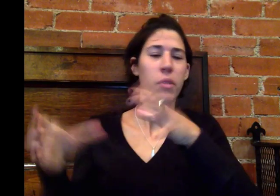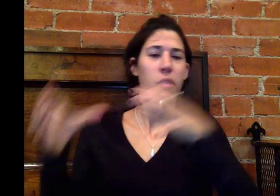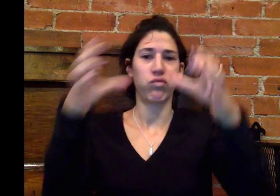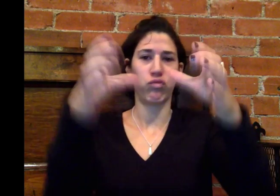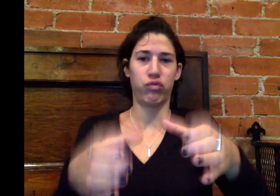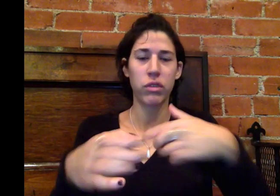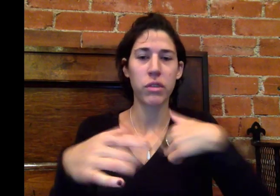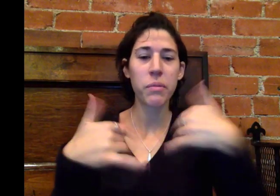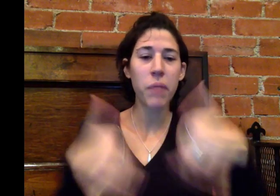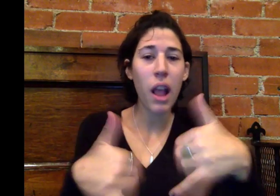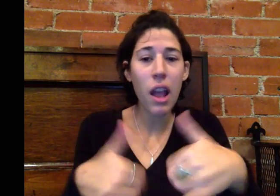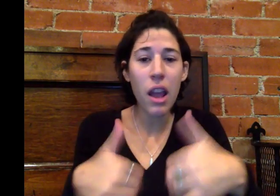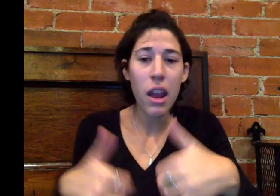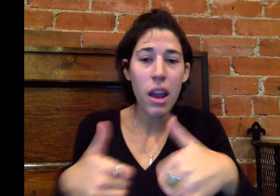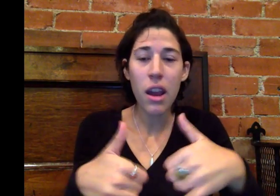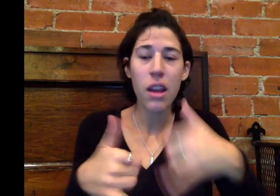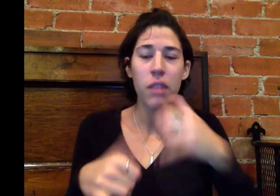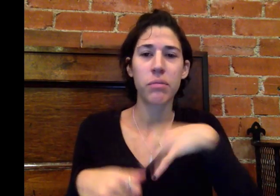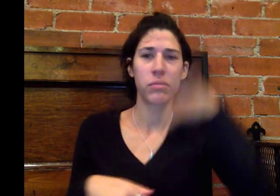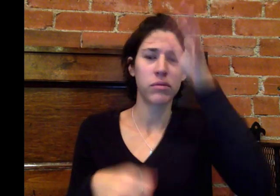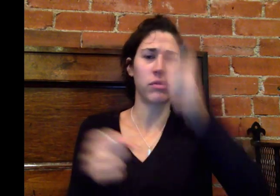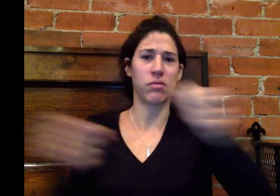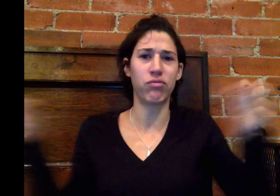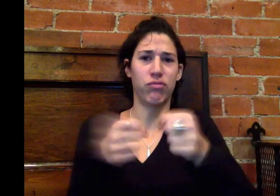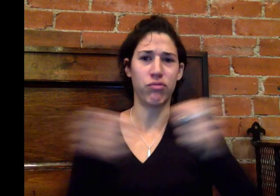My mom put me on the floor with toys while my dad started banging them.